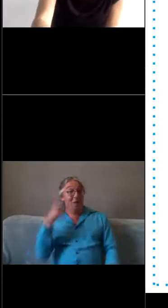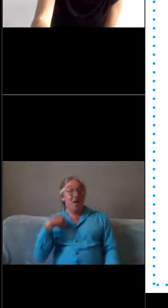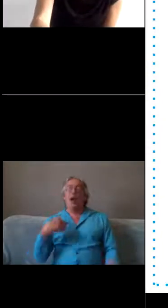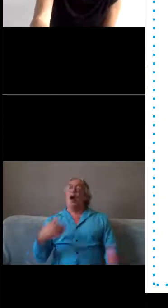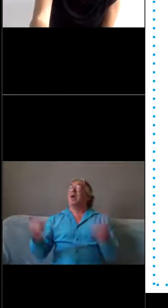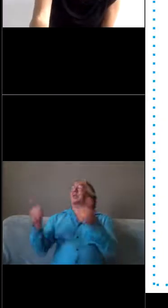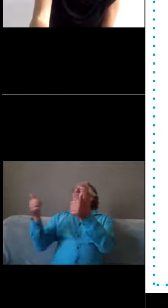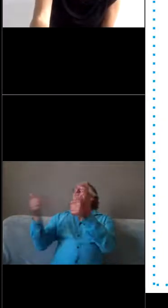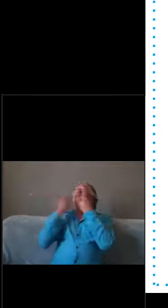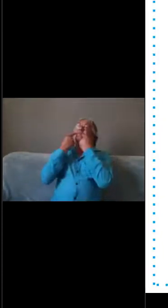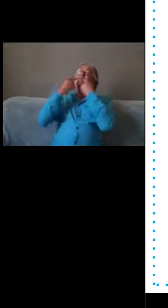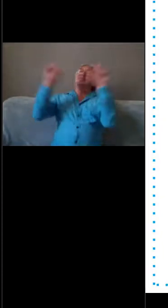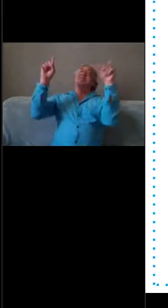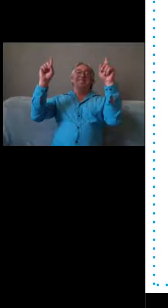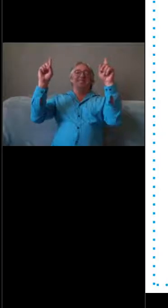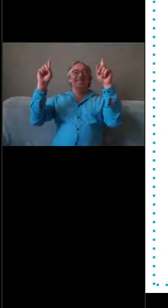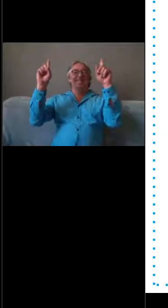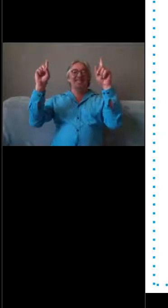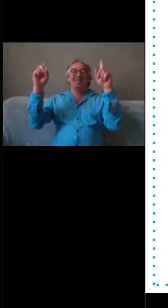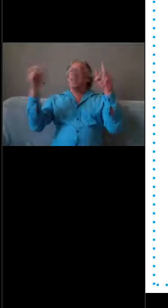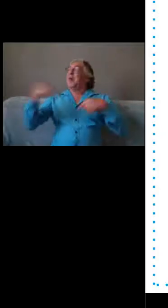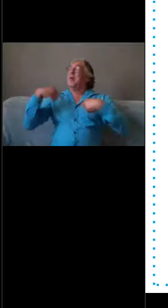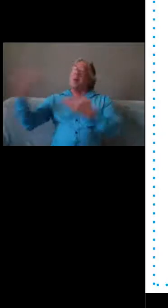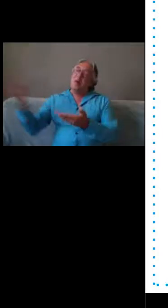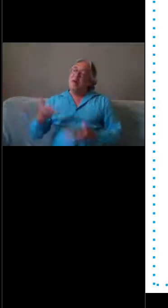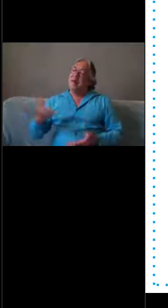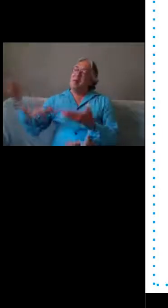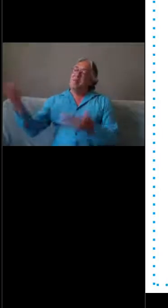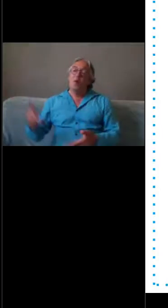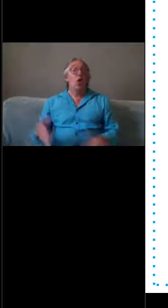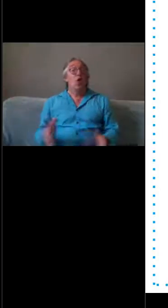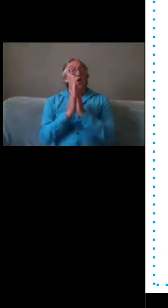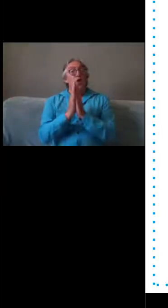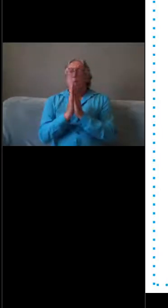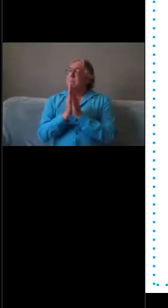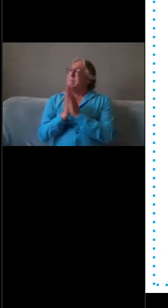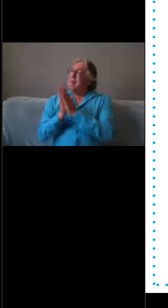in our systems, in this sense so we can measure the progress.